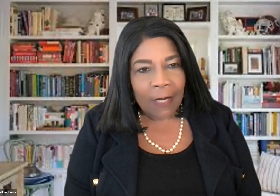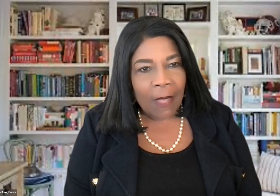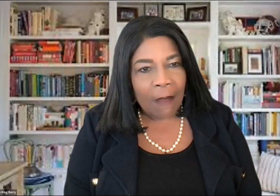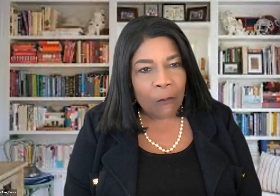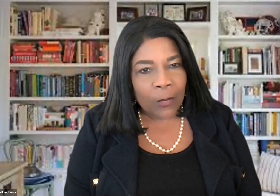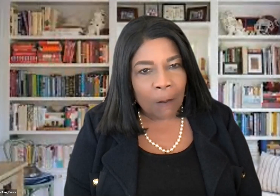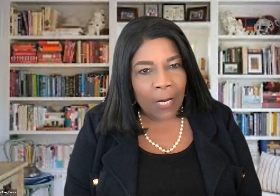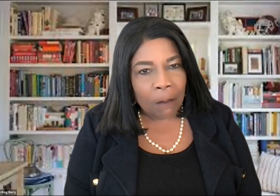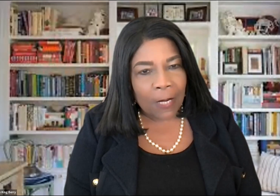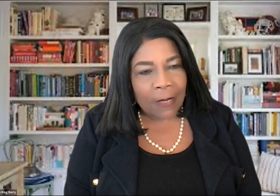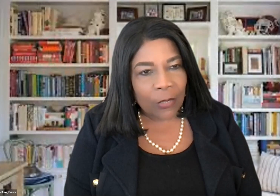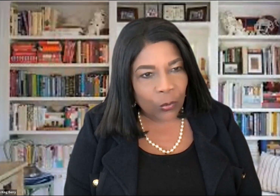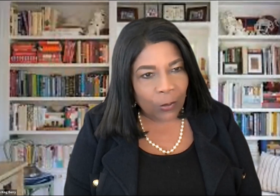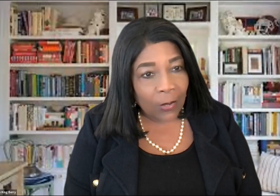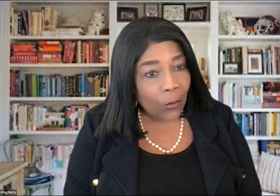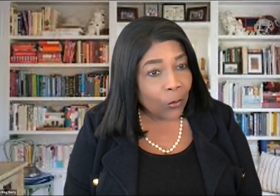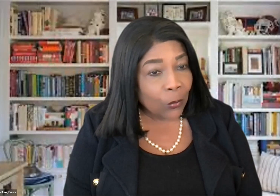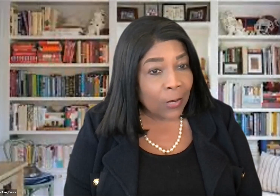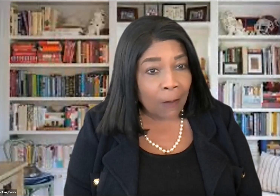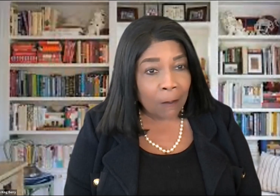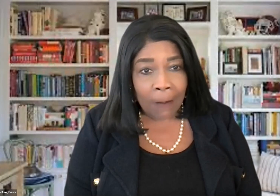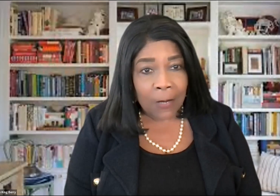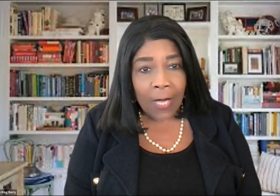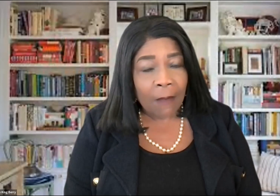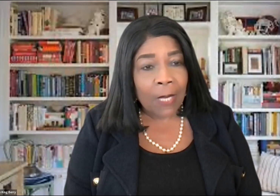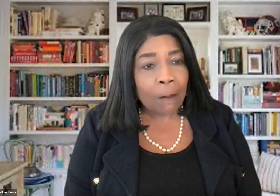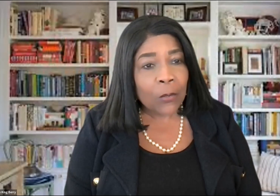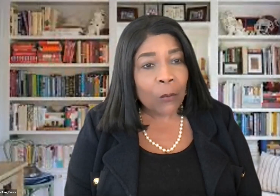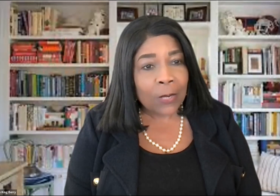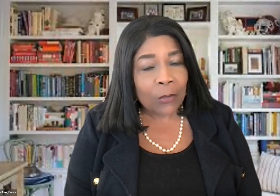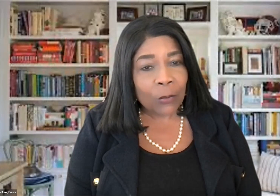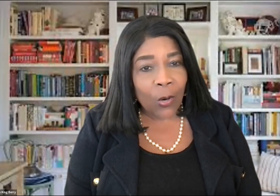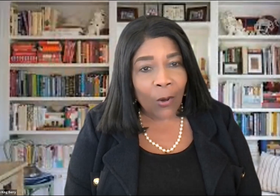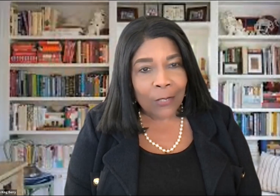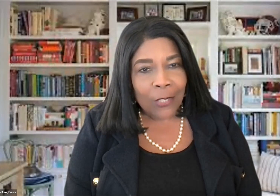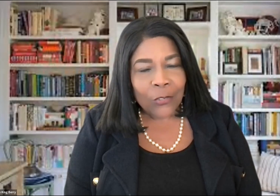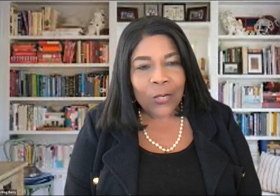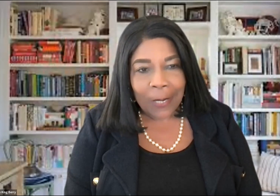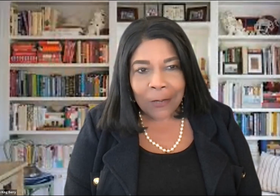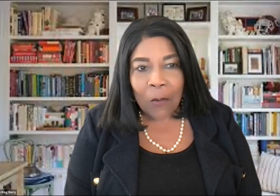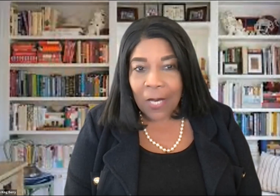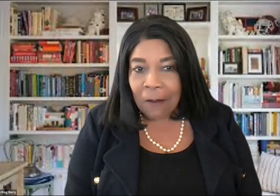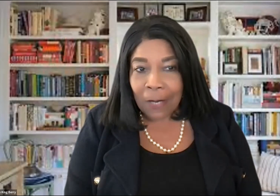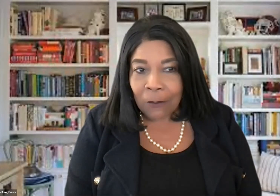African Americans that have really made a place in history whose stories sometimes have not been told in this regard.